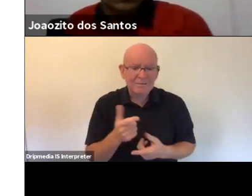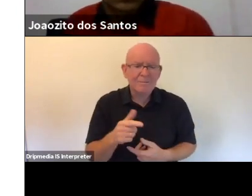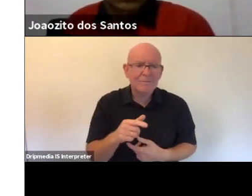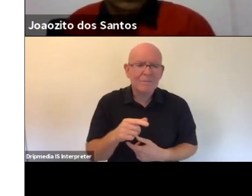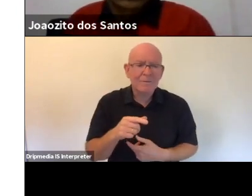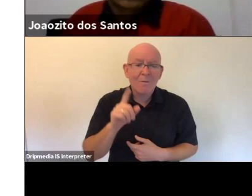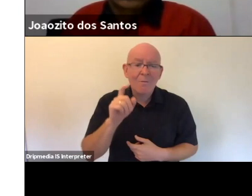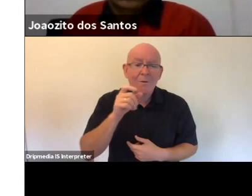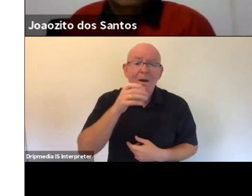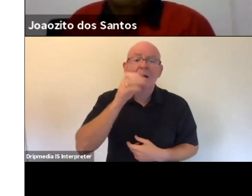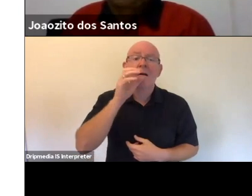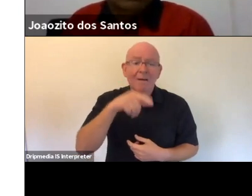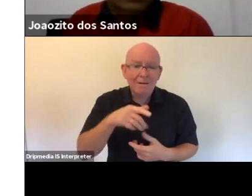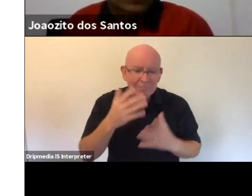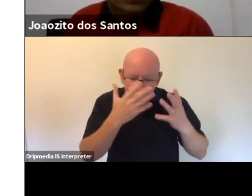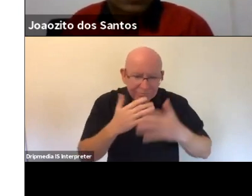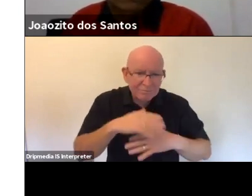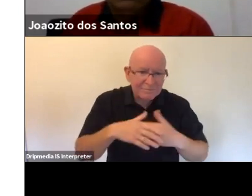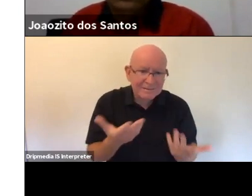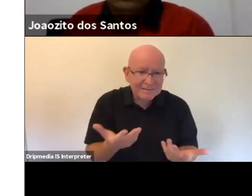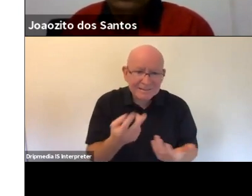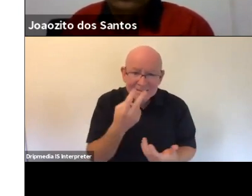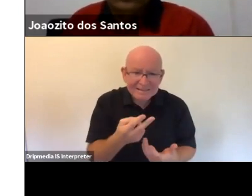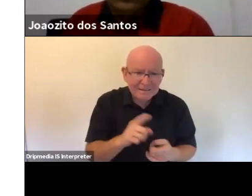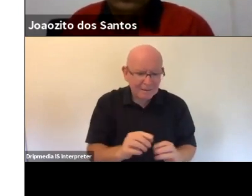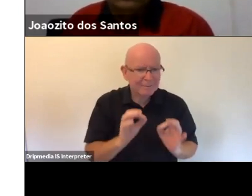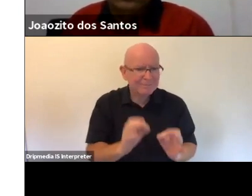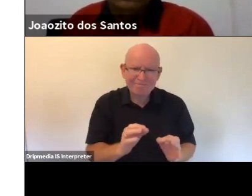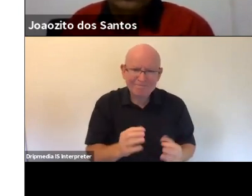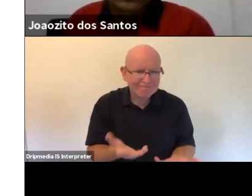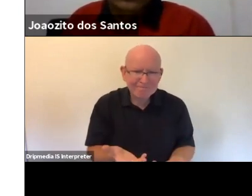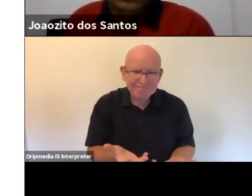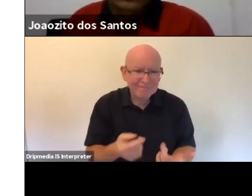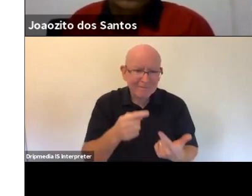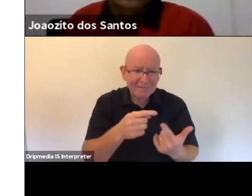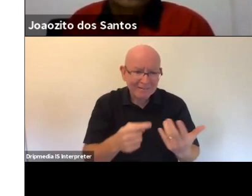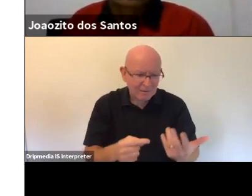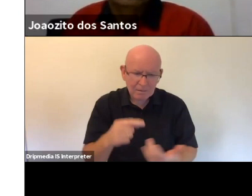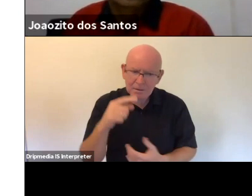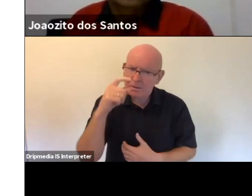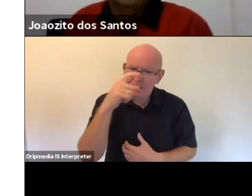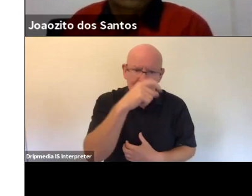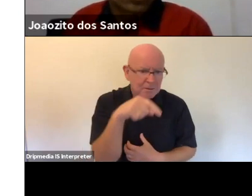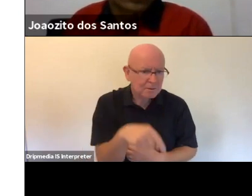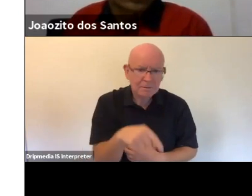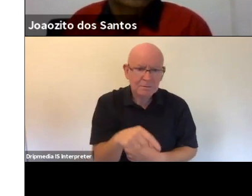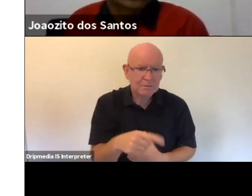Let me minimise… So, the…